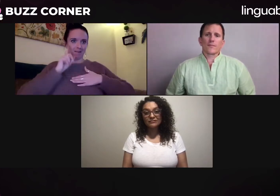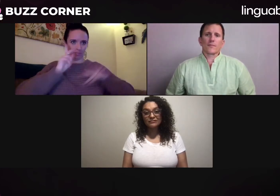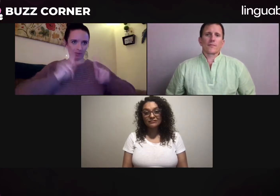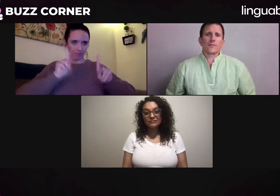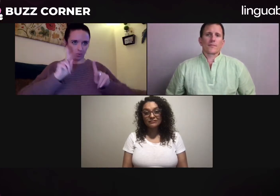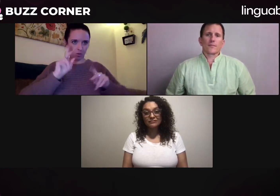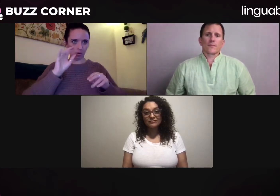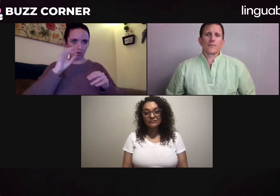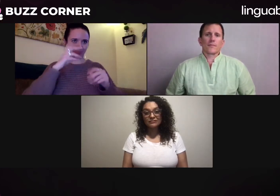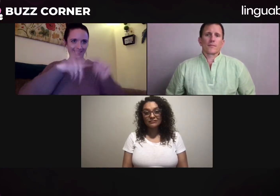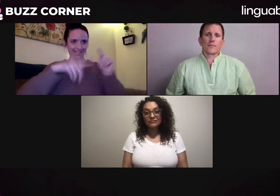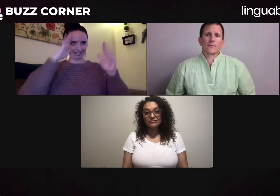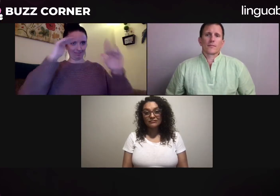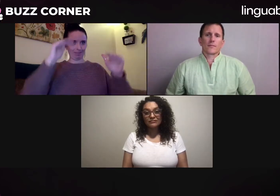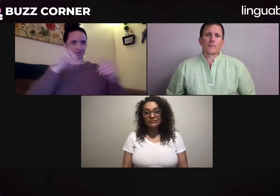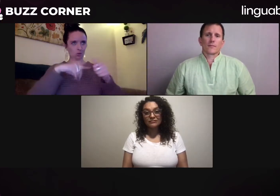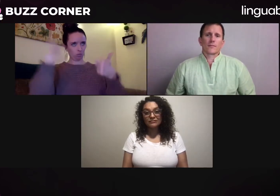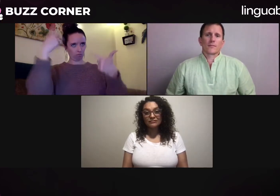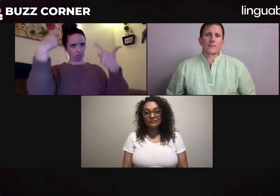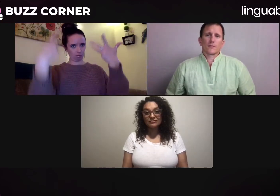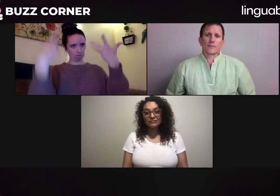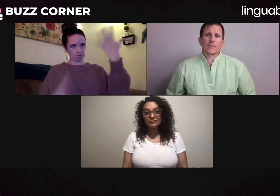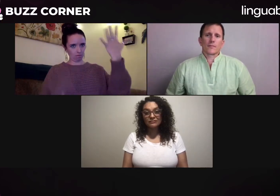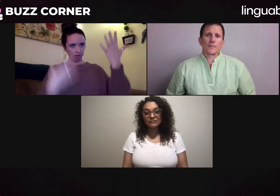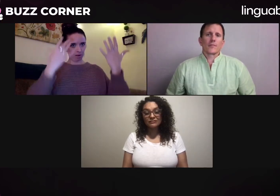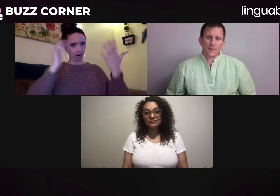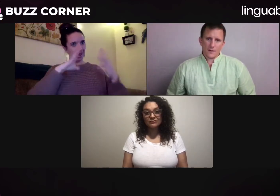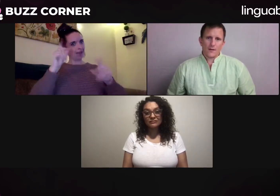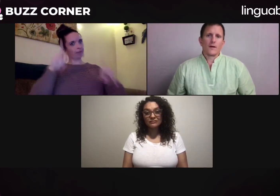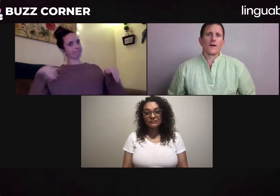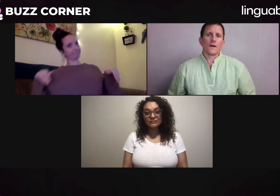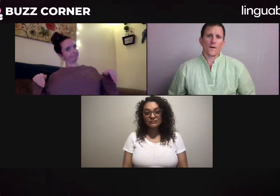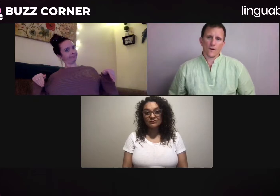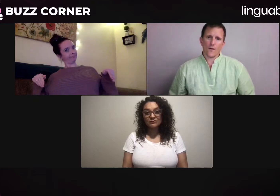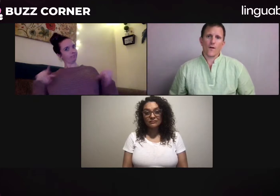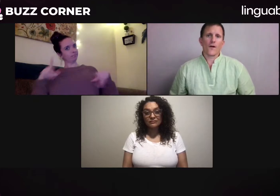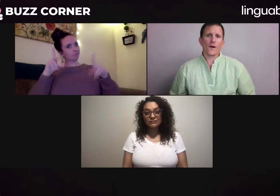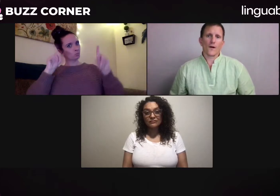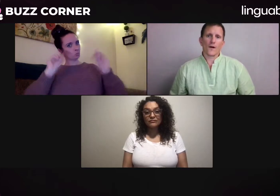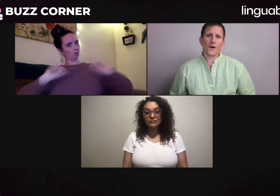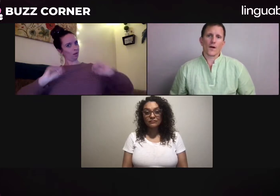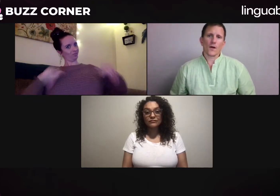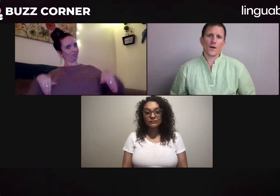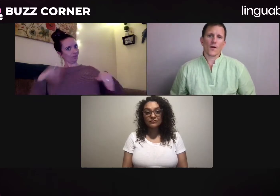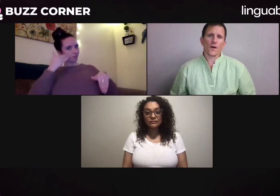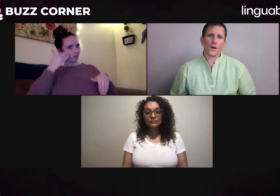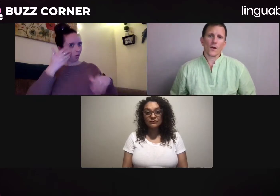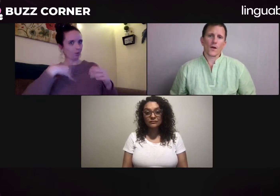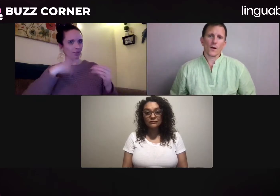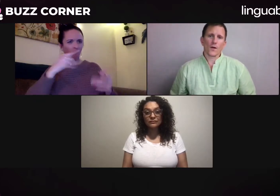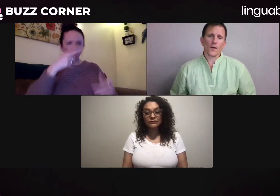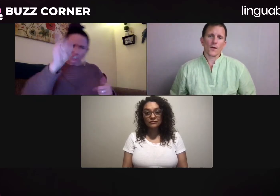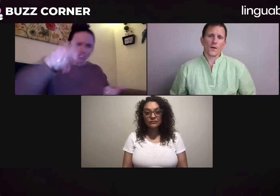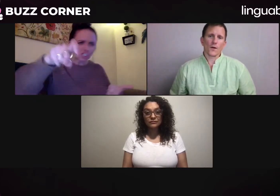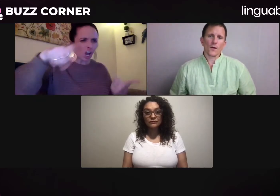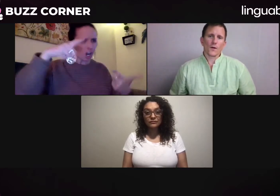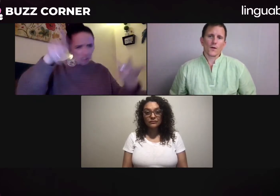I agree with you, but also Deaf folks as a community, we can't accept that. We can't expect to just sit back